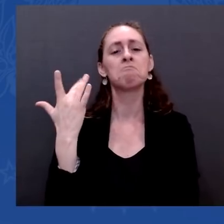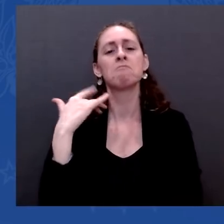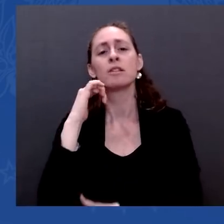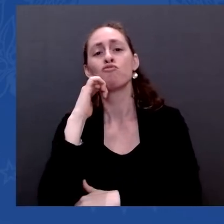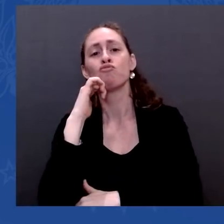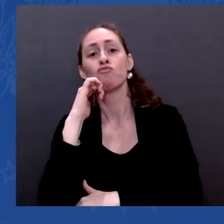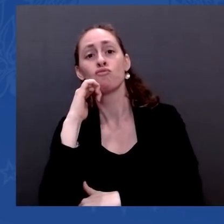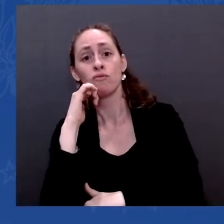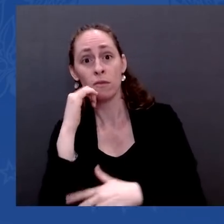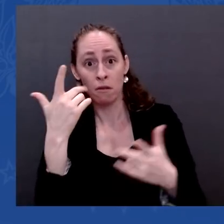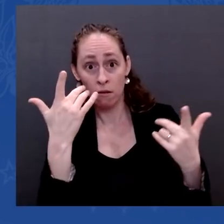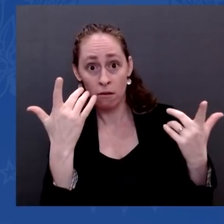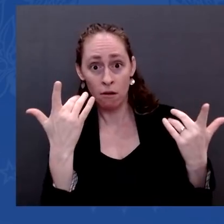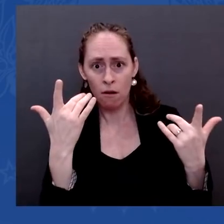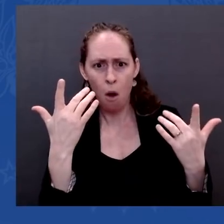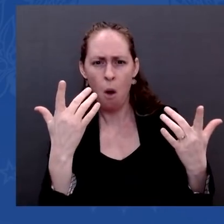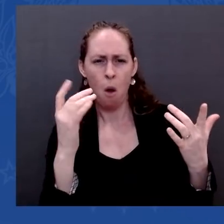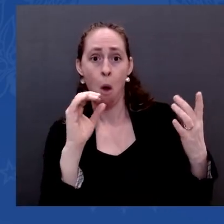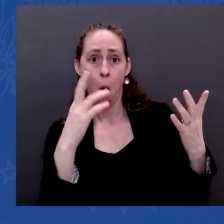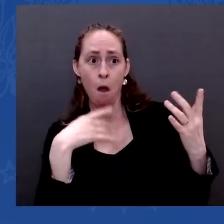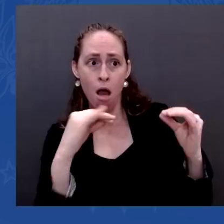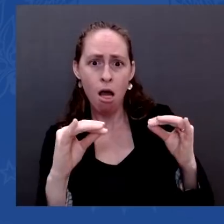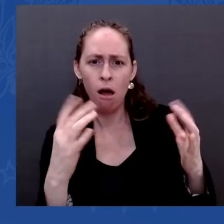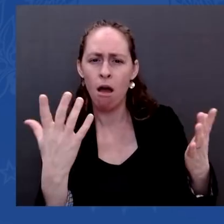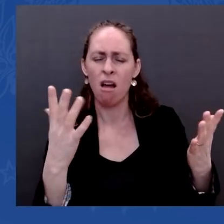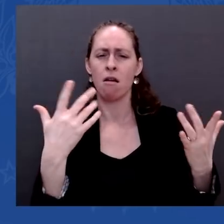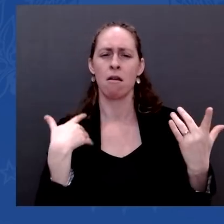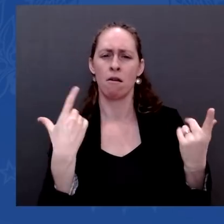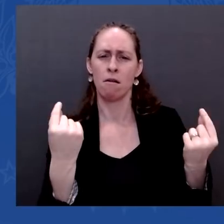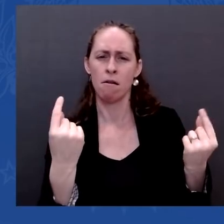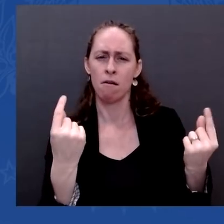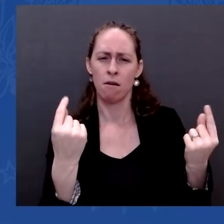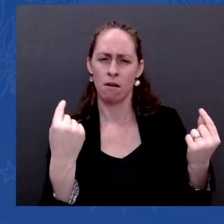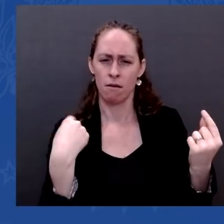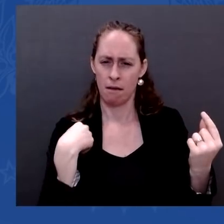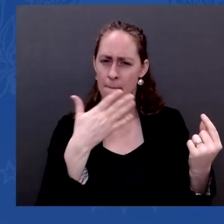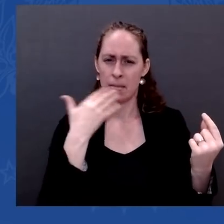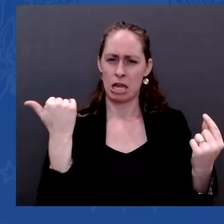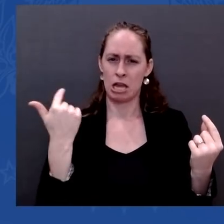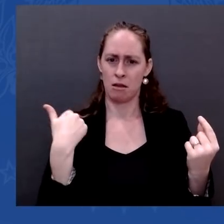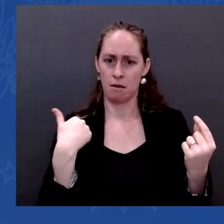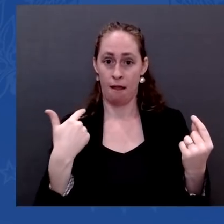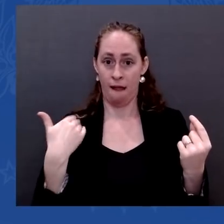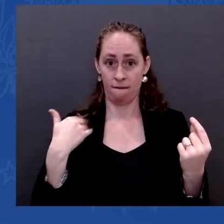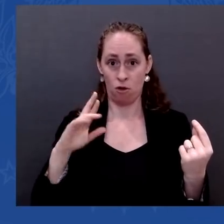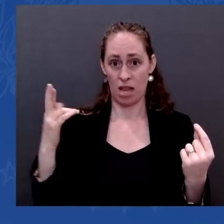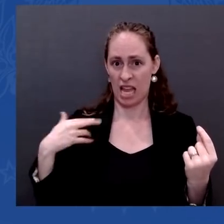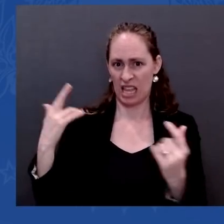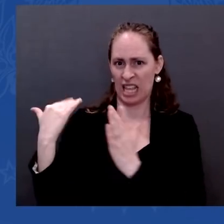to react swiftly if needed, and we will do that. At the same time, it is important to use all diplomatic means we have.